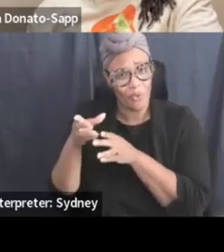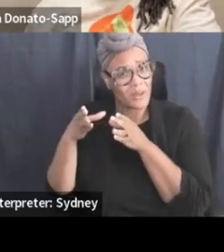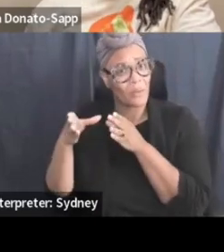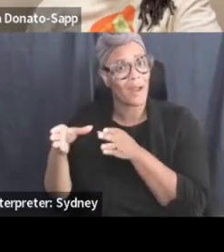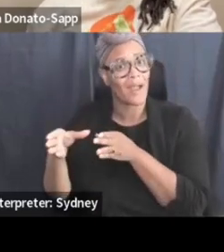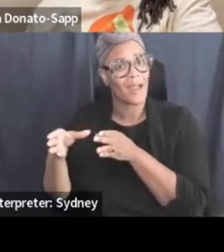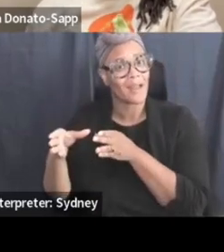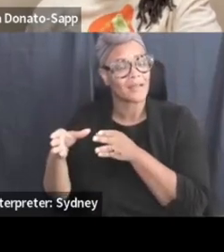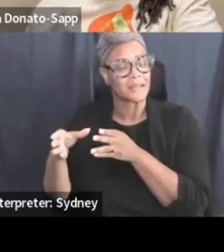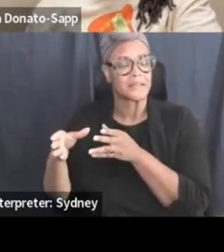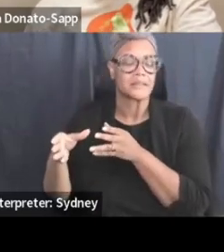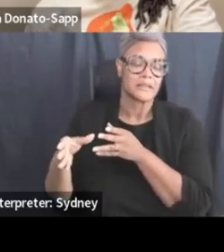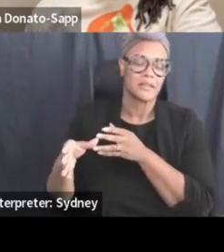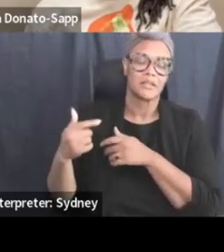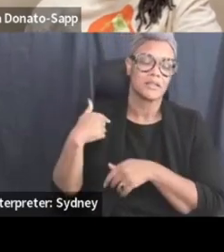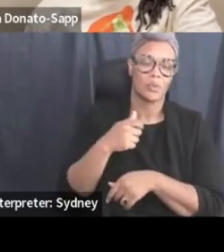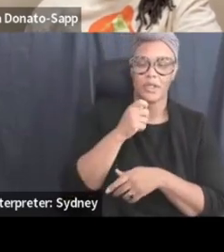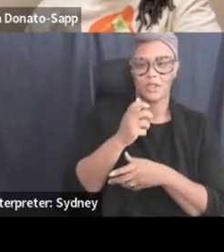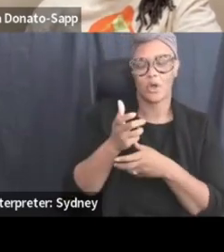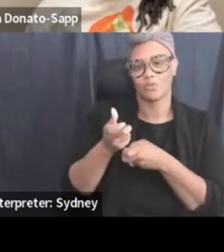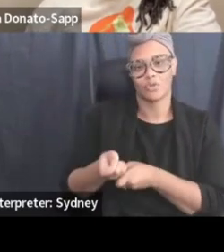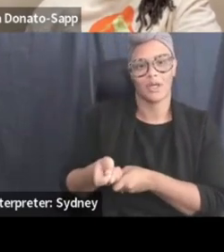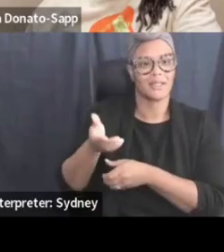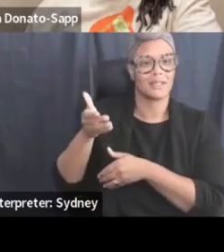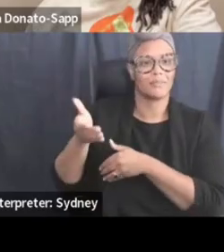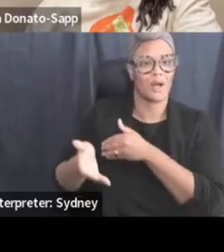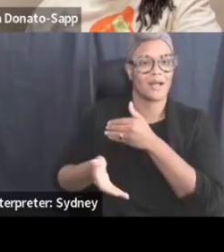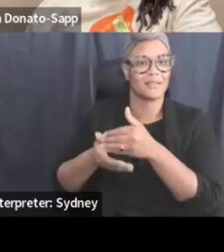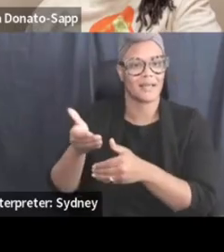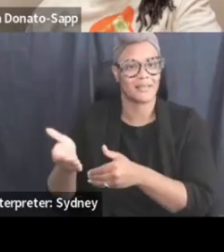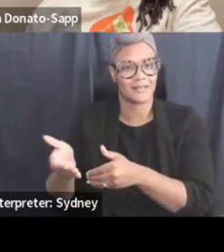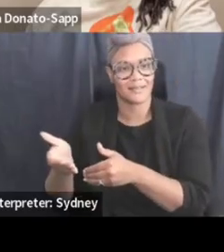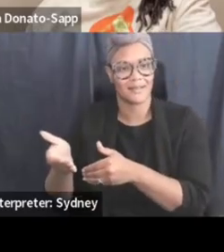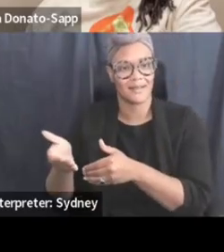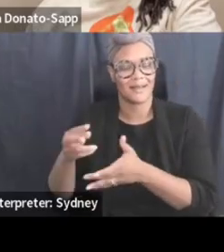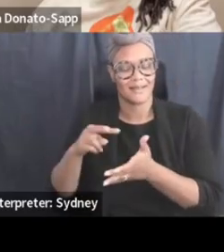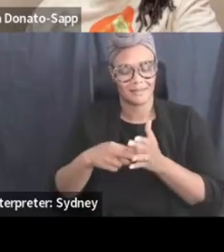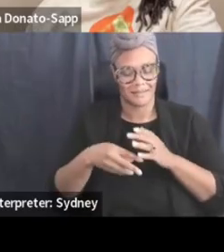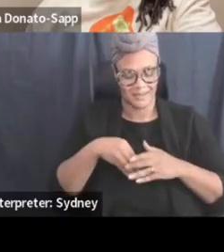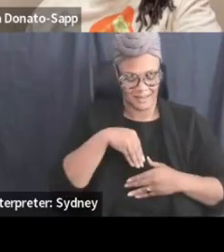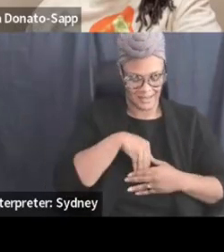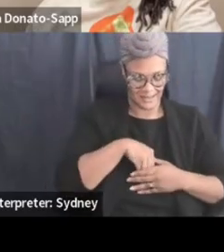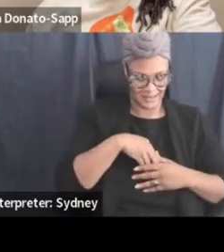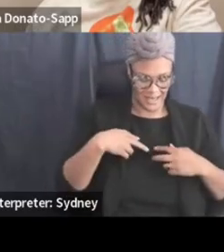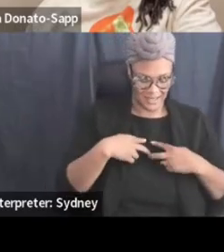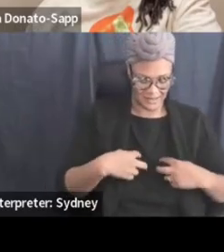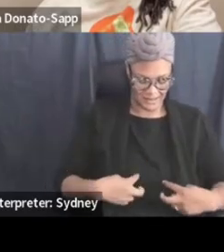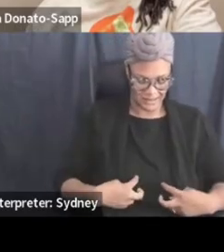we have this counter-narrative going on with ourselves about I need some support, but is this